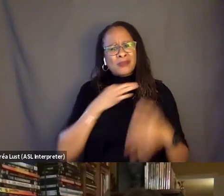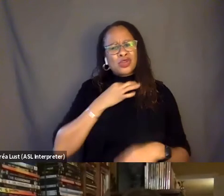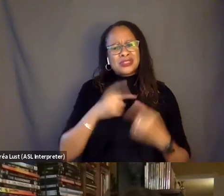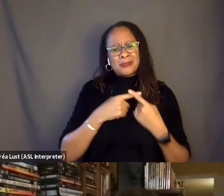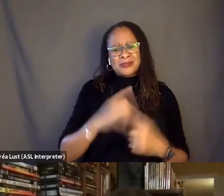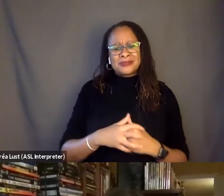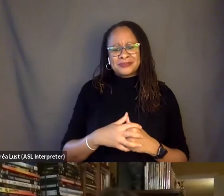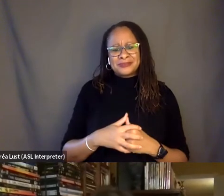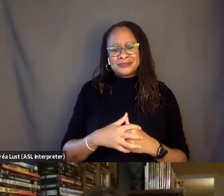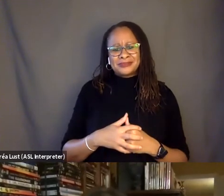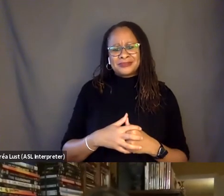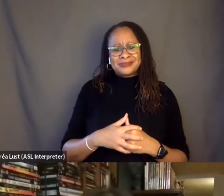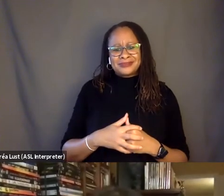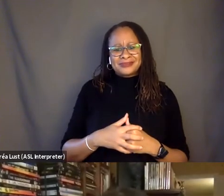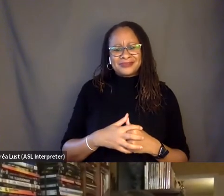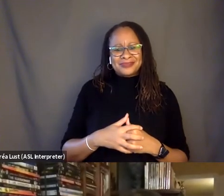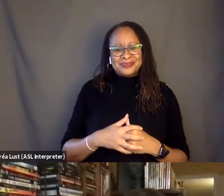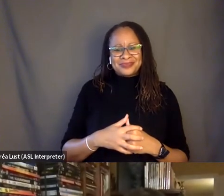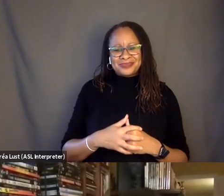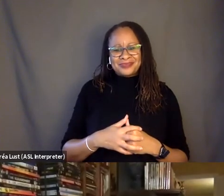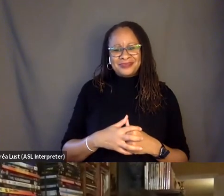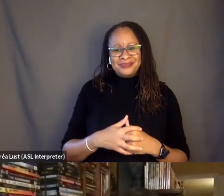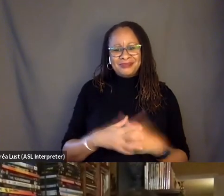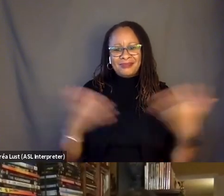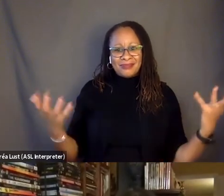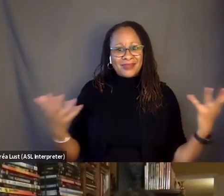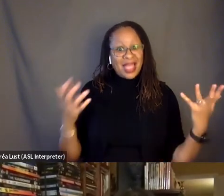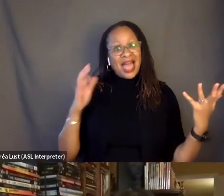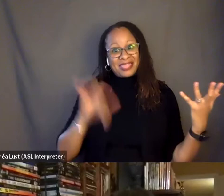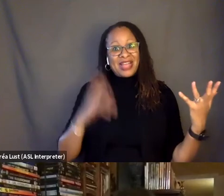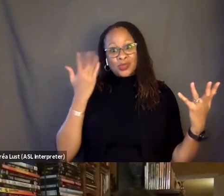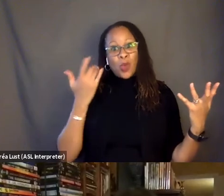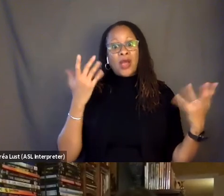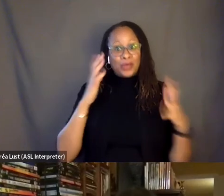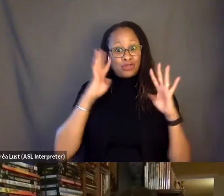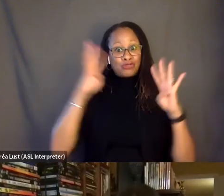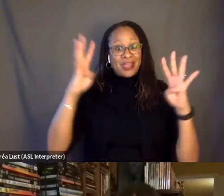Ramona, that was the reason we created Rappler. Right? - Exactly.